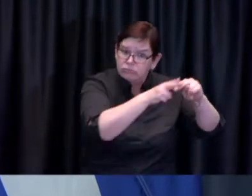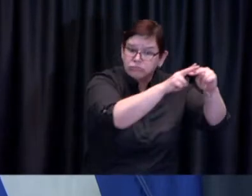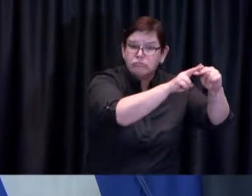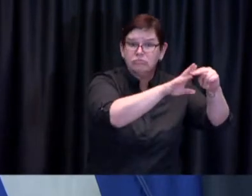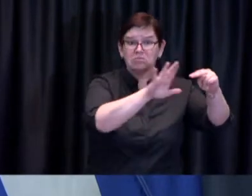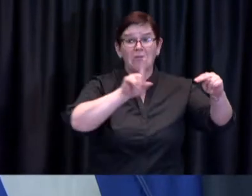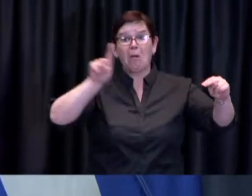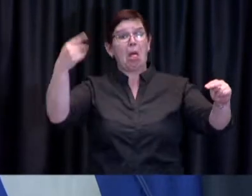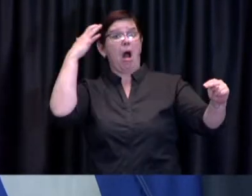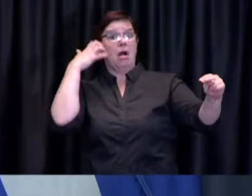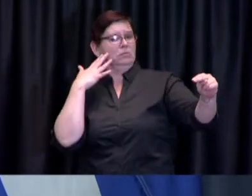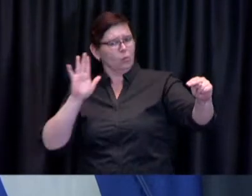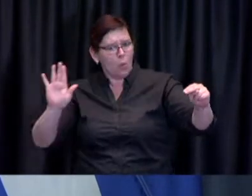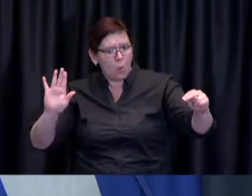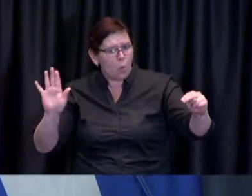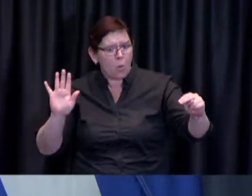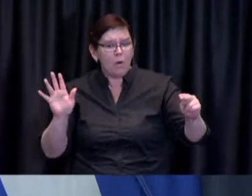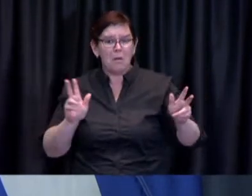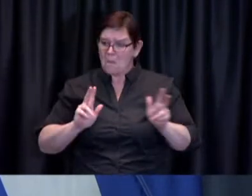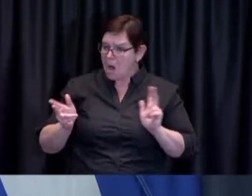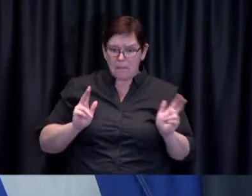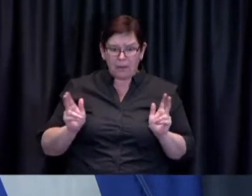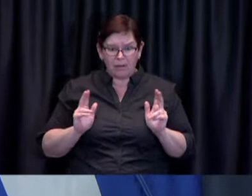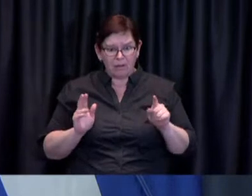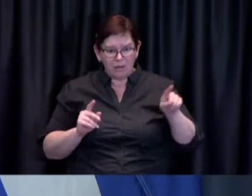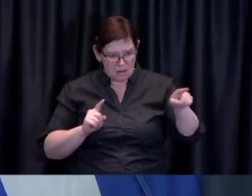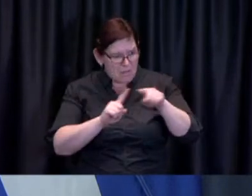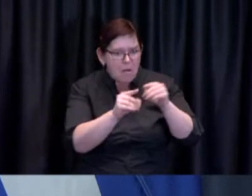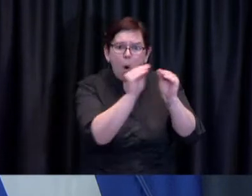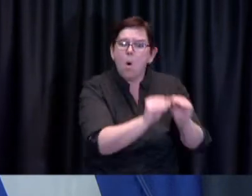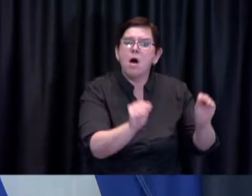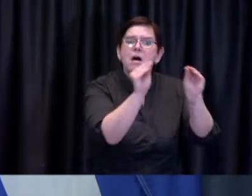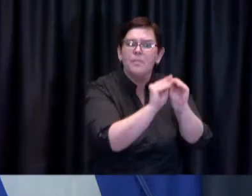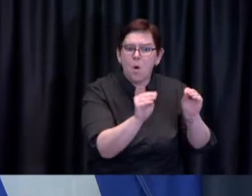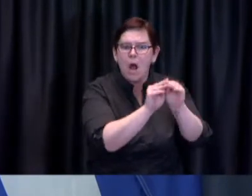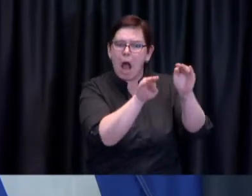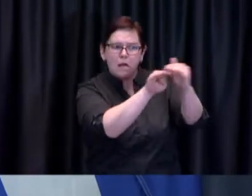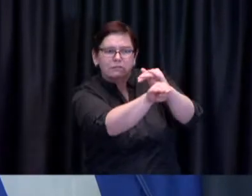and the mobiles and pop-ups as venues where people can get access to vaccine so I would